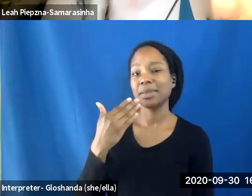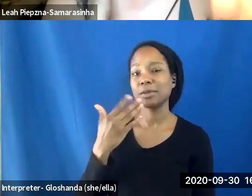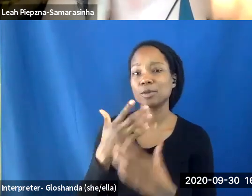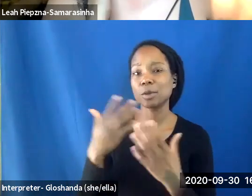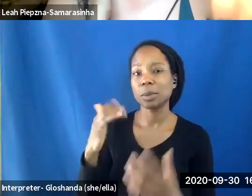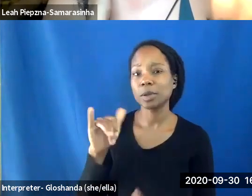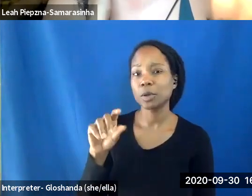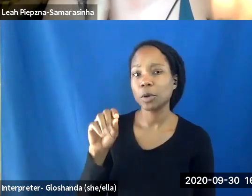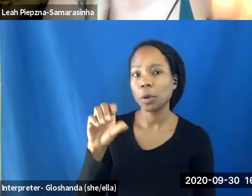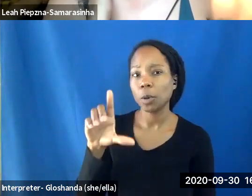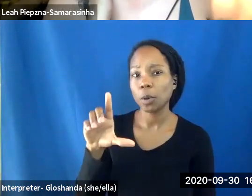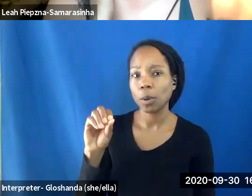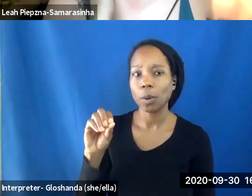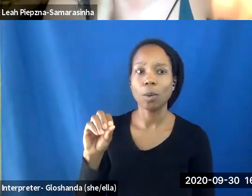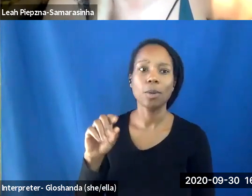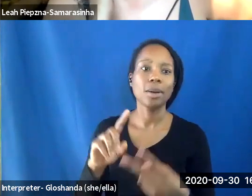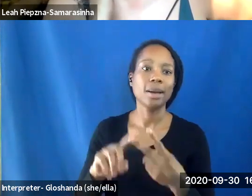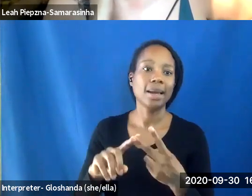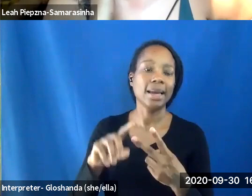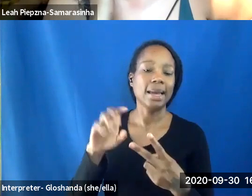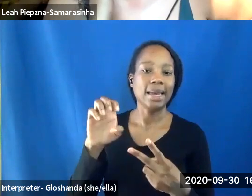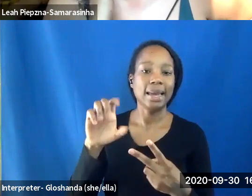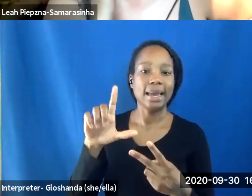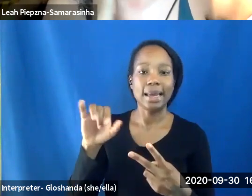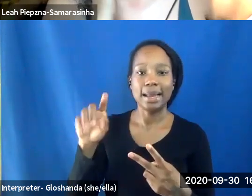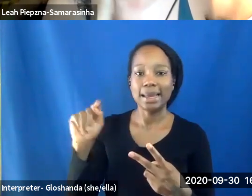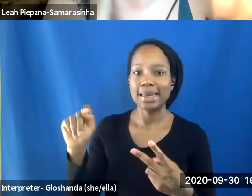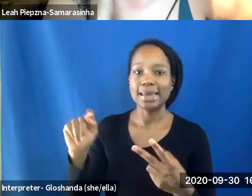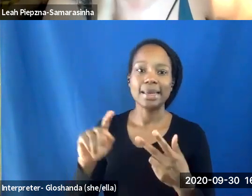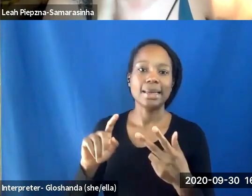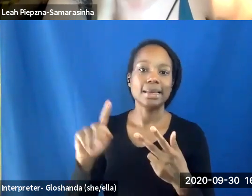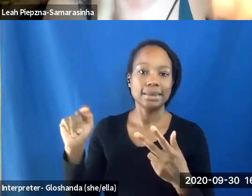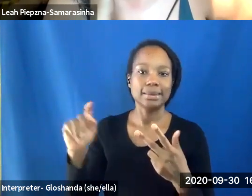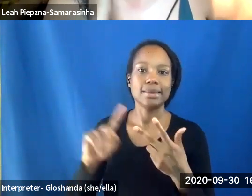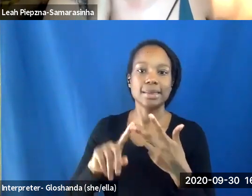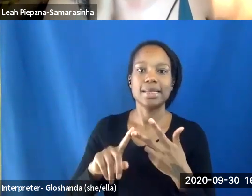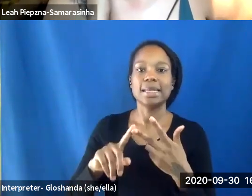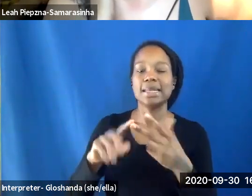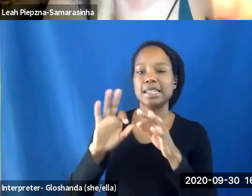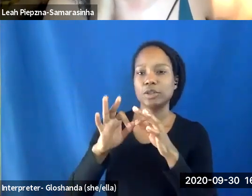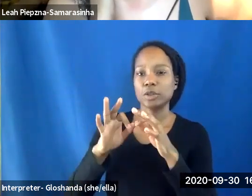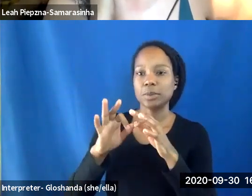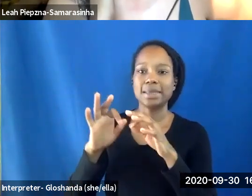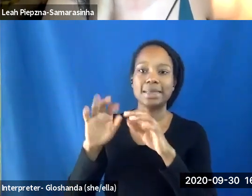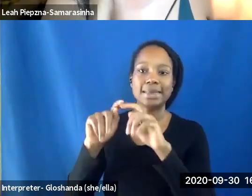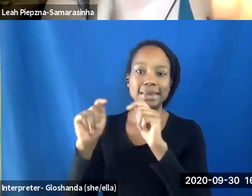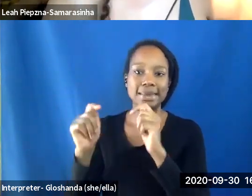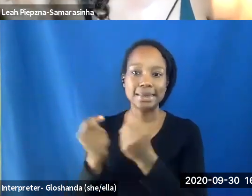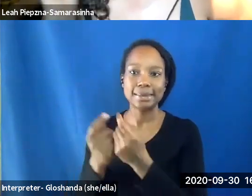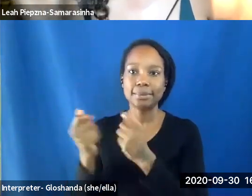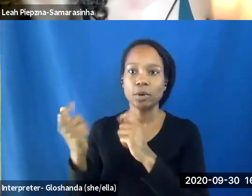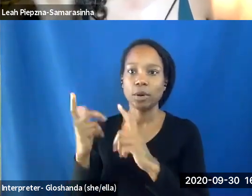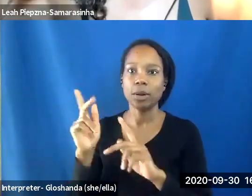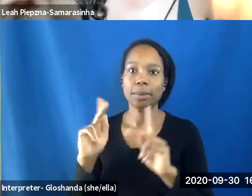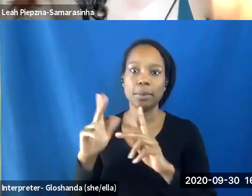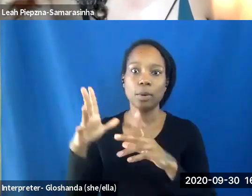Thank you so much, the interpretation team, everybody who put in work to make this event happen. This is just the beginning.